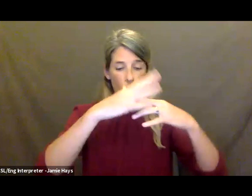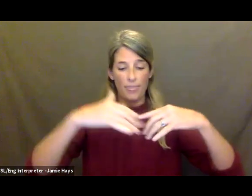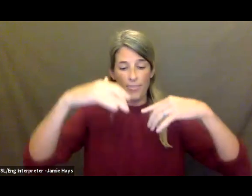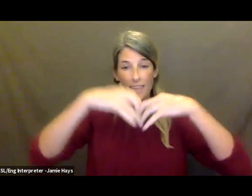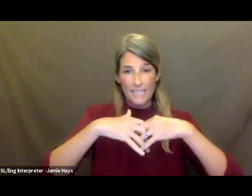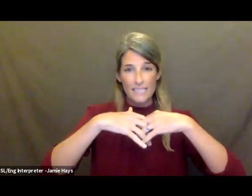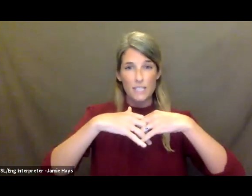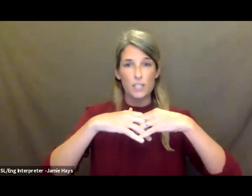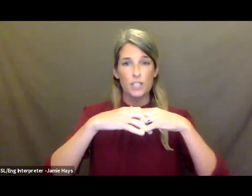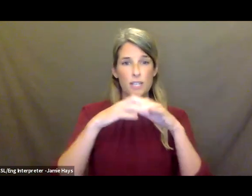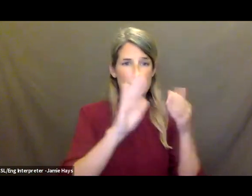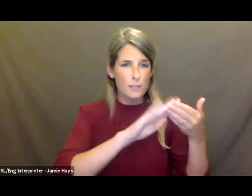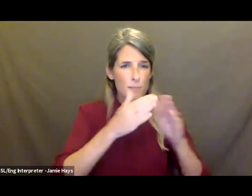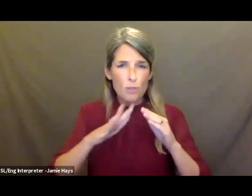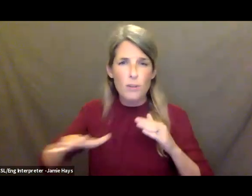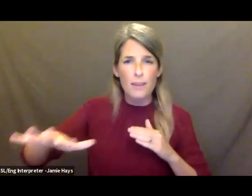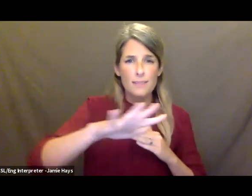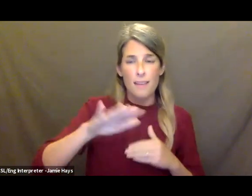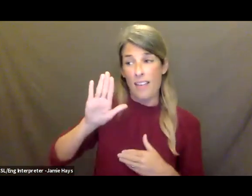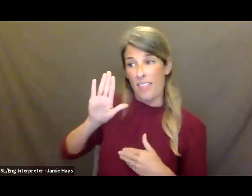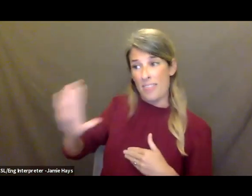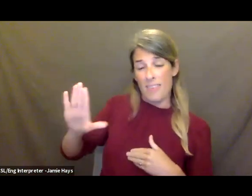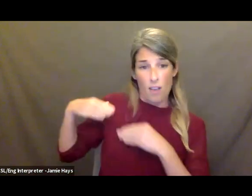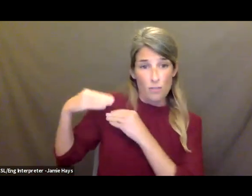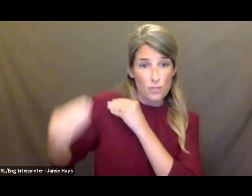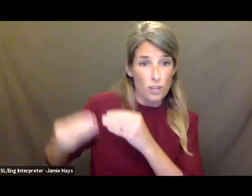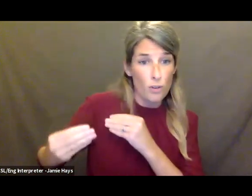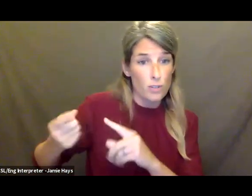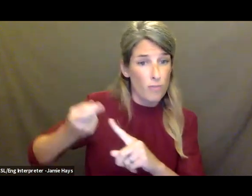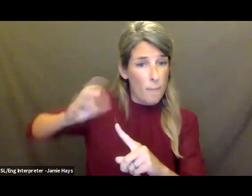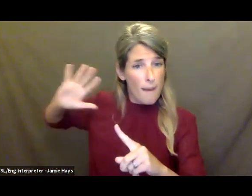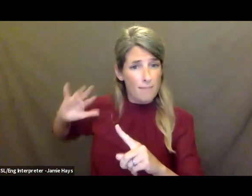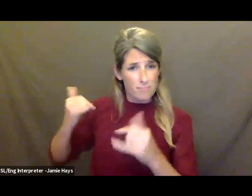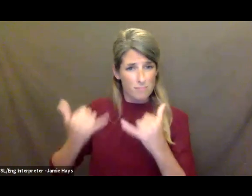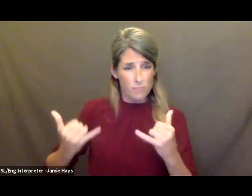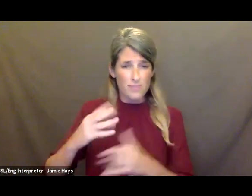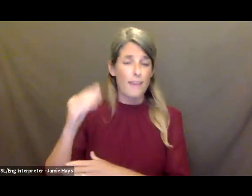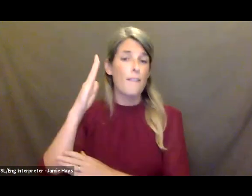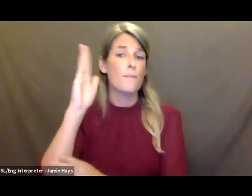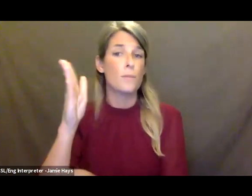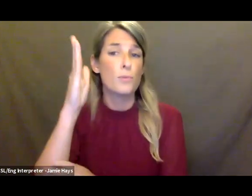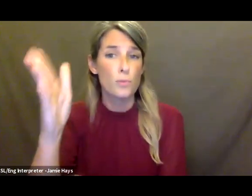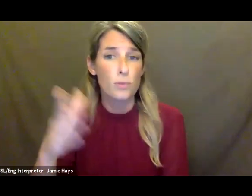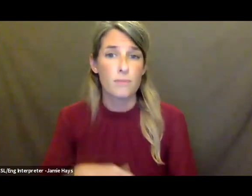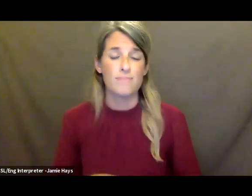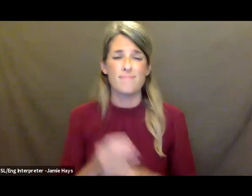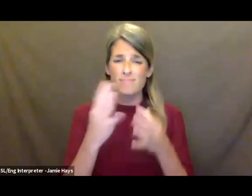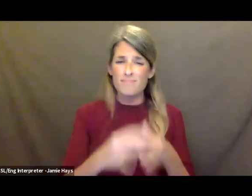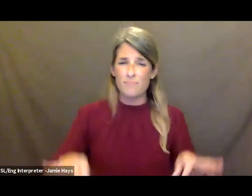indigenous communities, their elders past and present, as well as future generations. I also want to take this time to